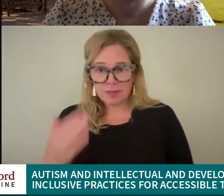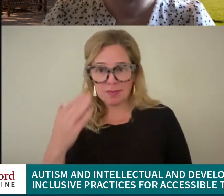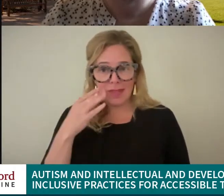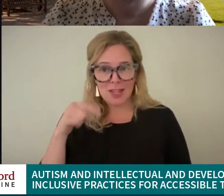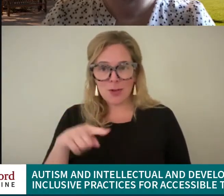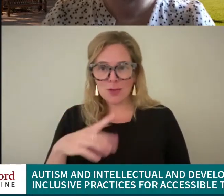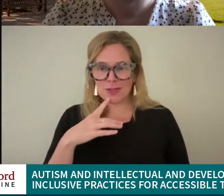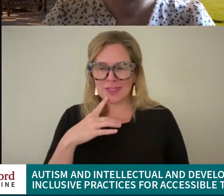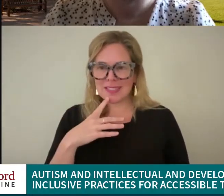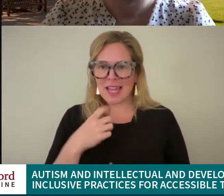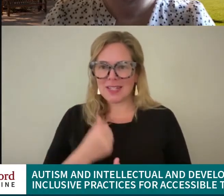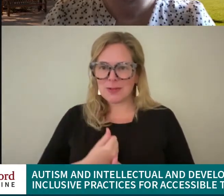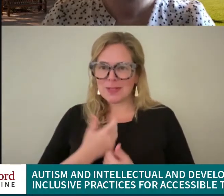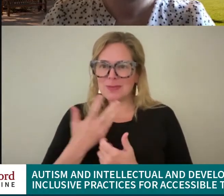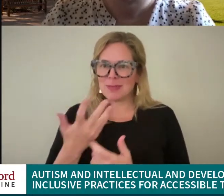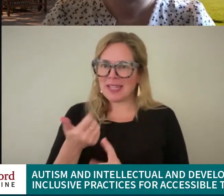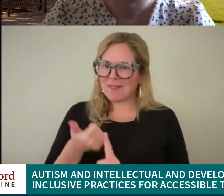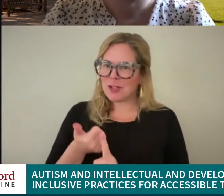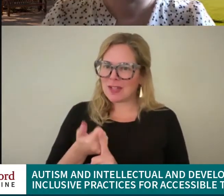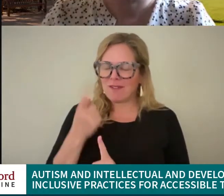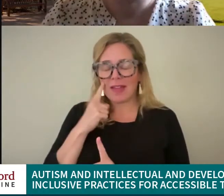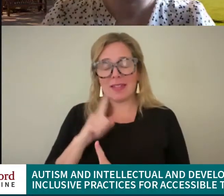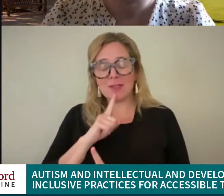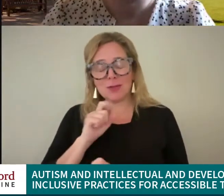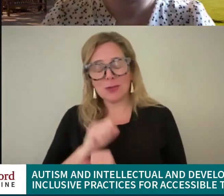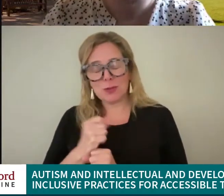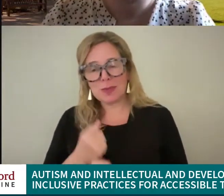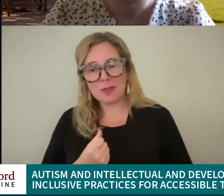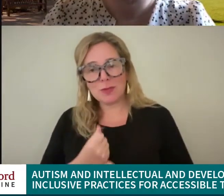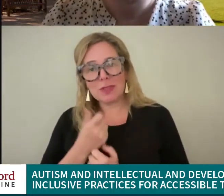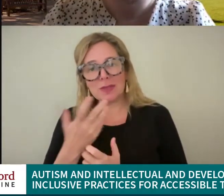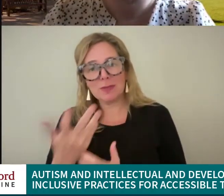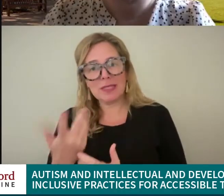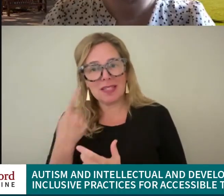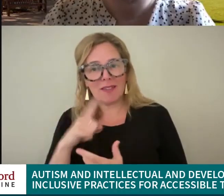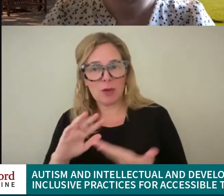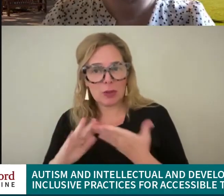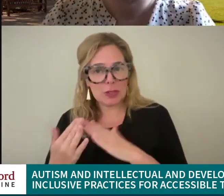I think you were speaking for multitudes. So it was really wonderful. And I think